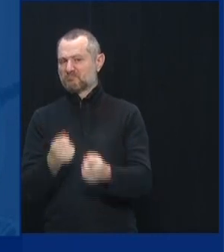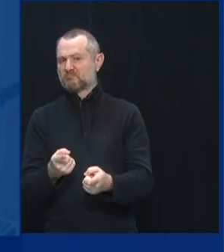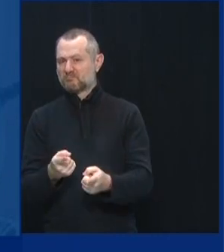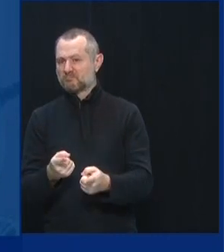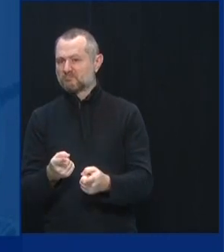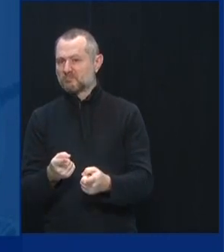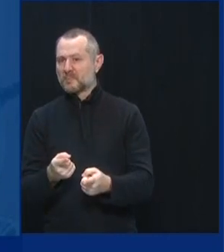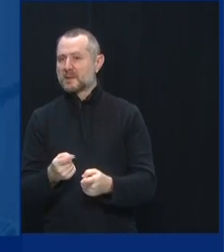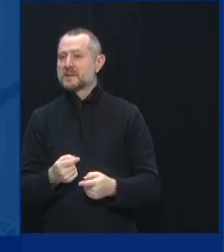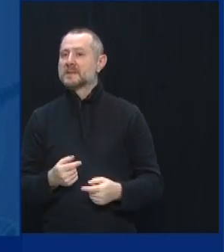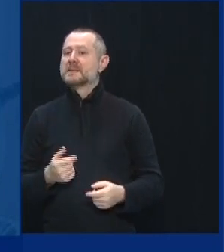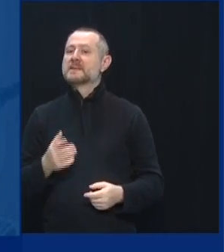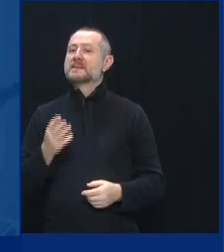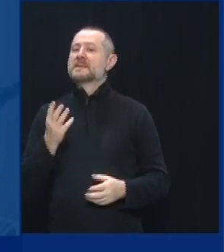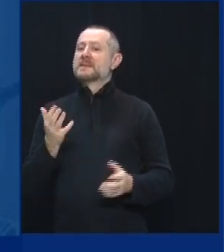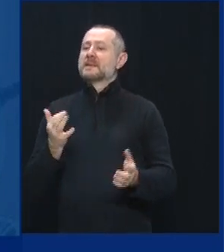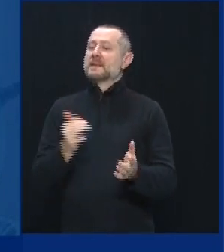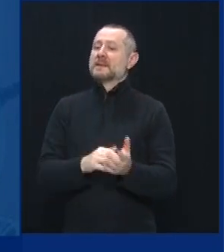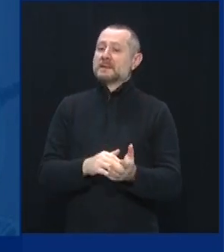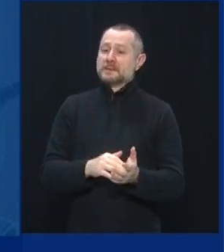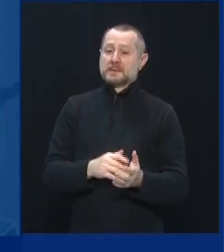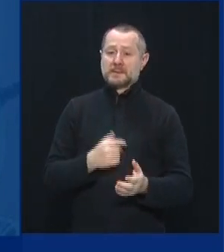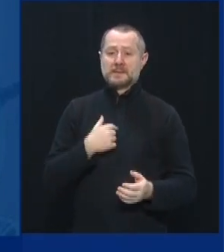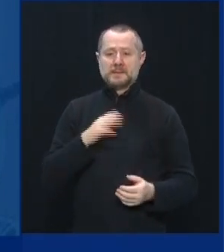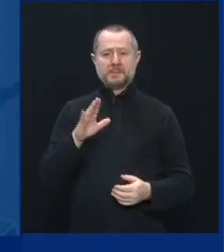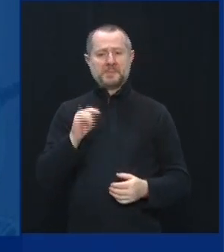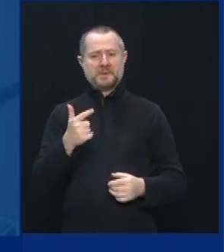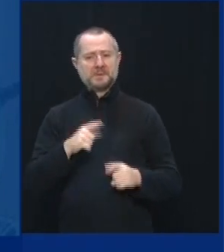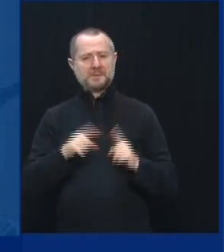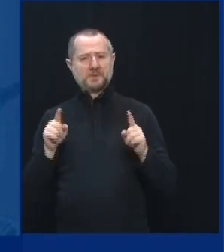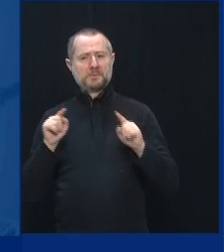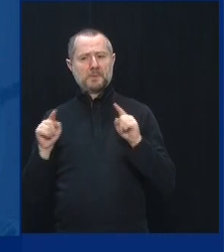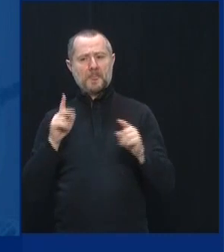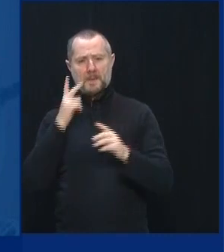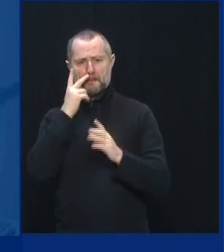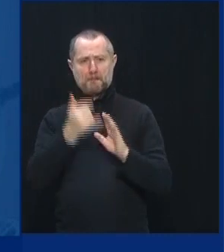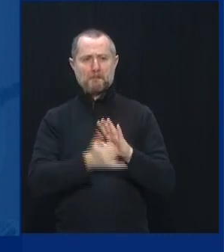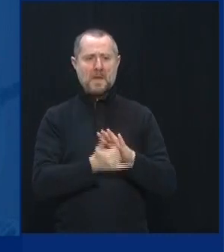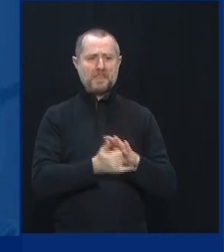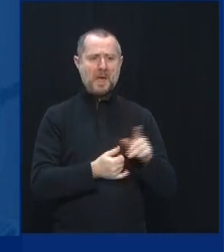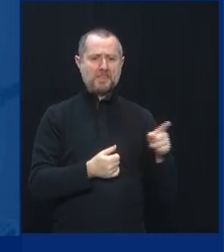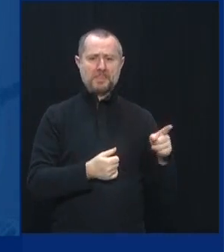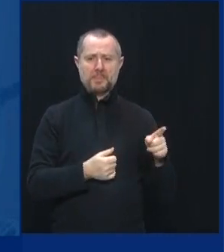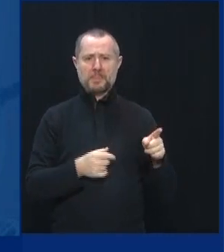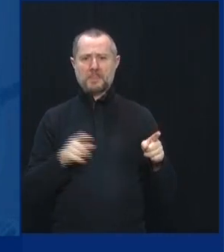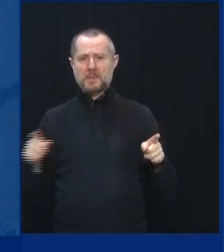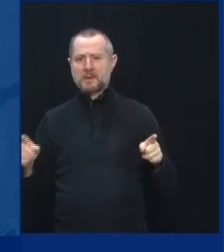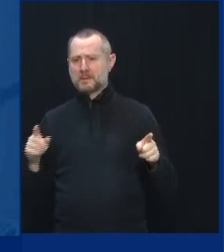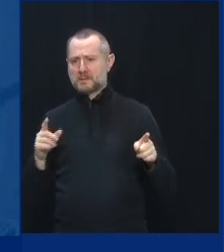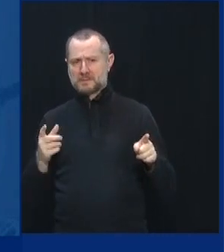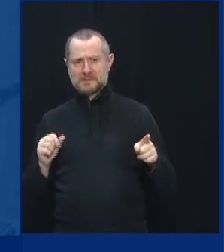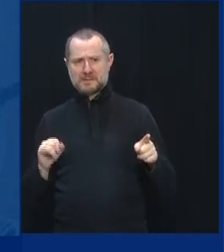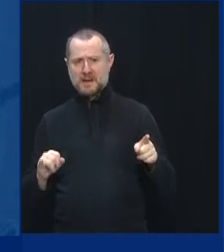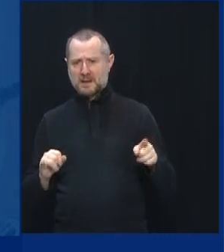POSITIVITY THE BRONX 6.4, AND THAT HAS BEEN FOR A PERIOD OF TIME, AND AGAIN, THERE'S A